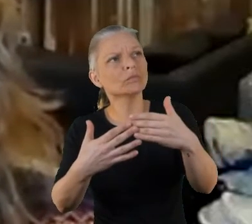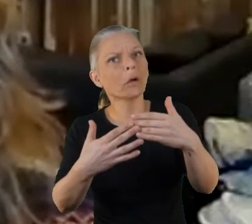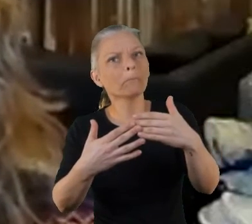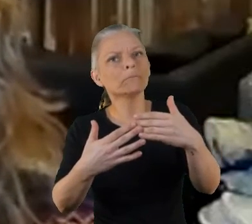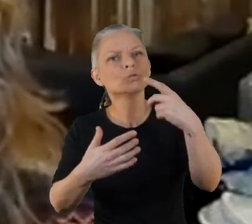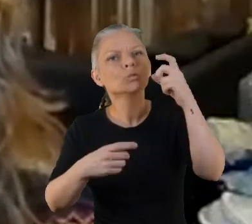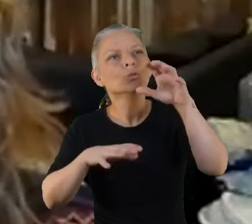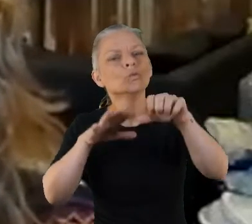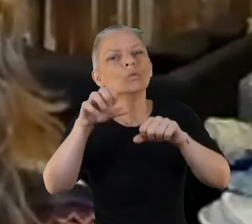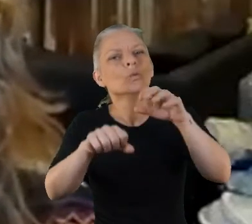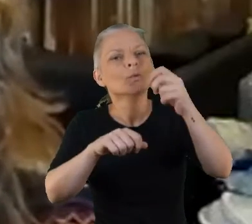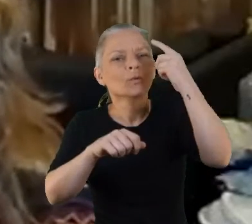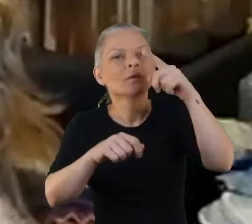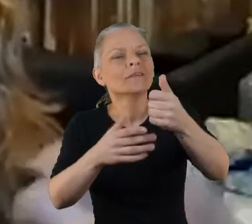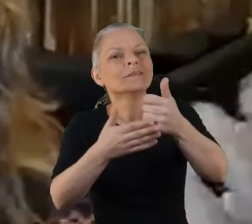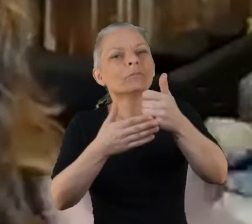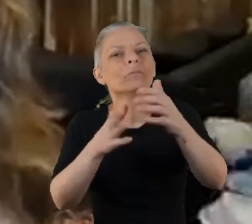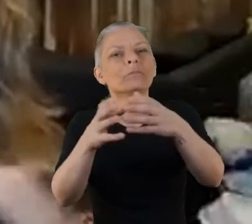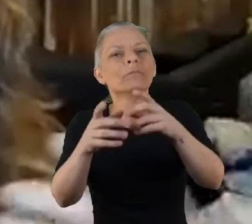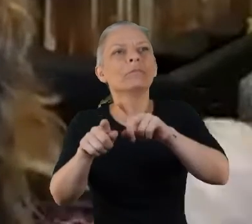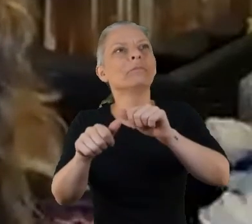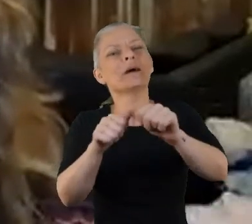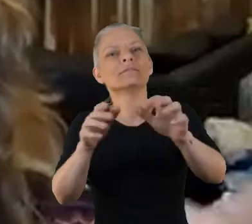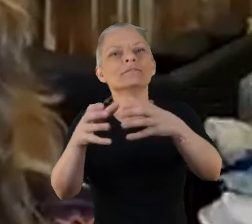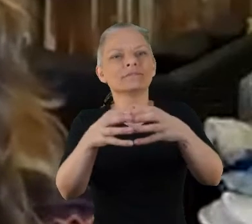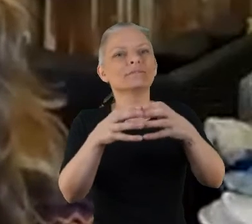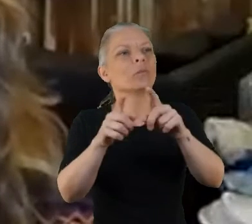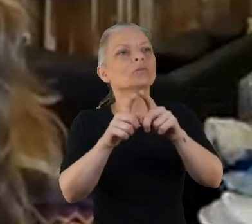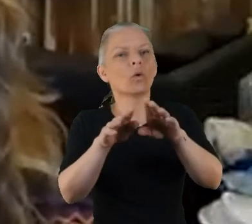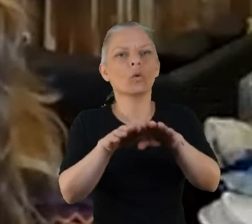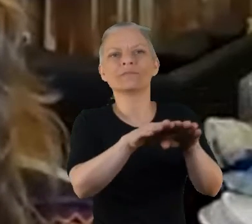what’s happened is that whilst I have those people that I see every day within the team at Moray